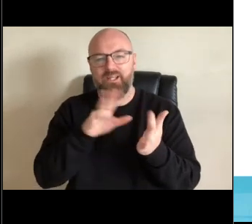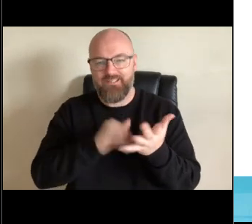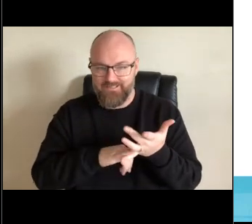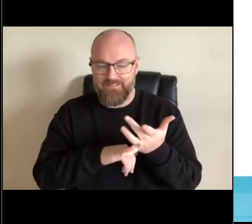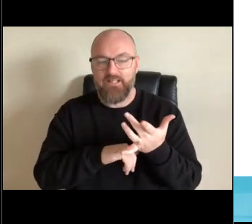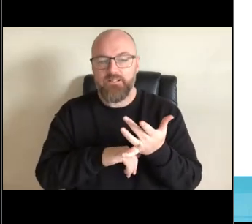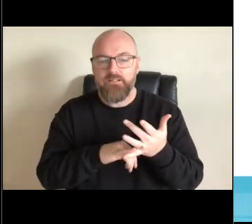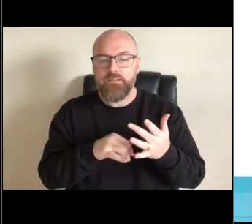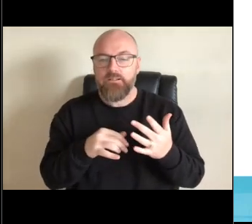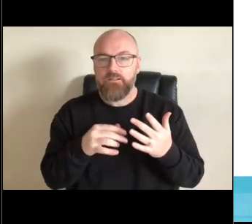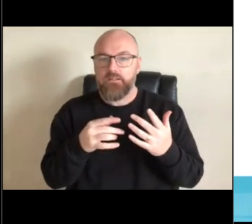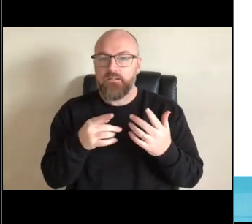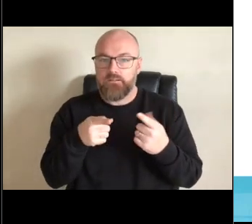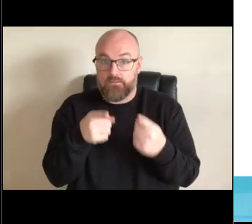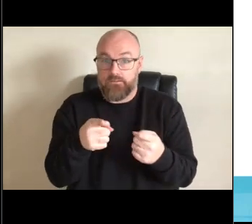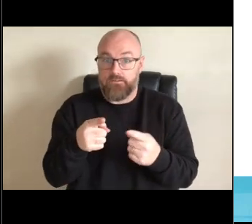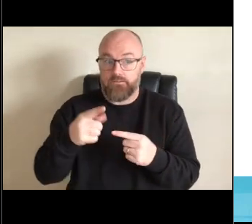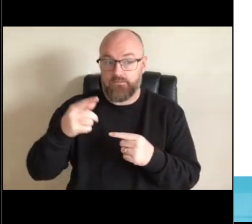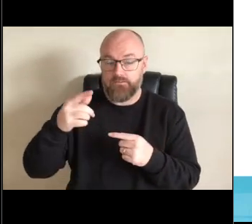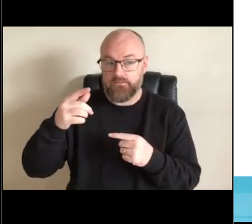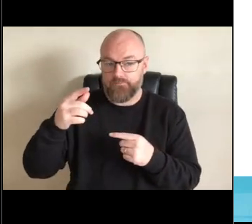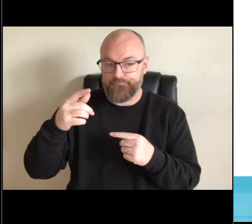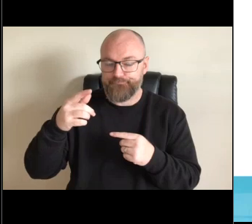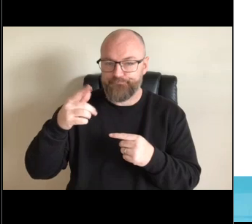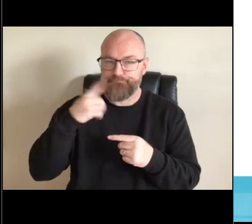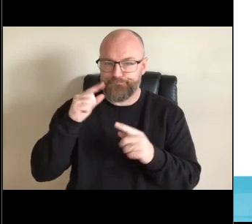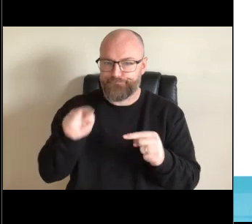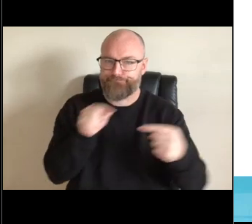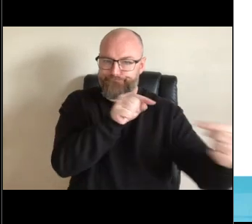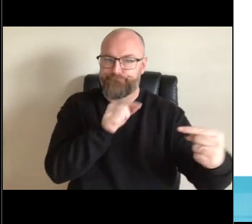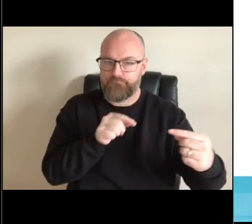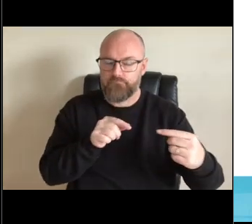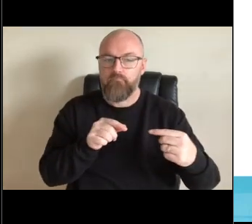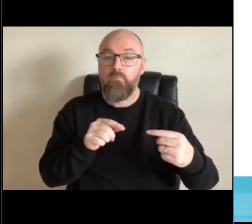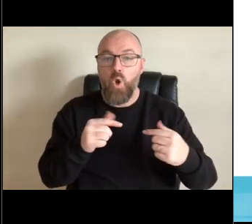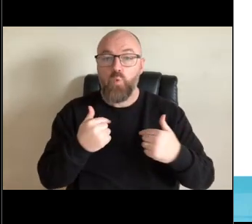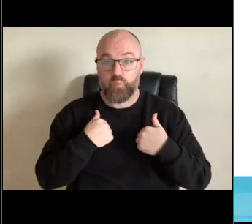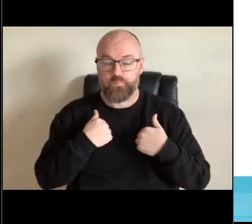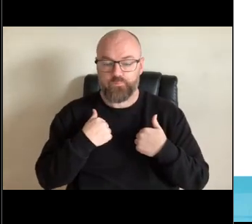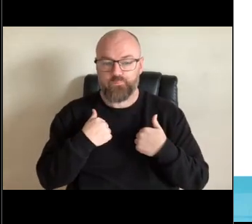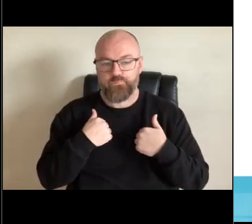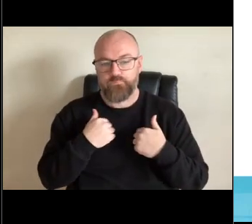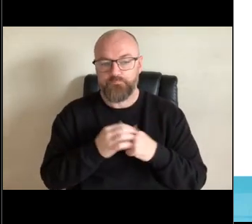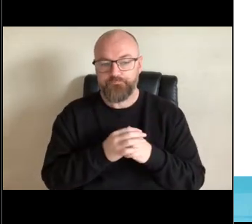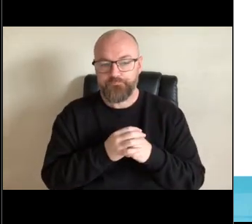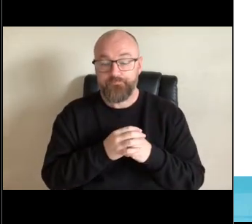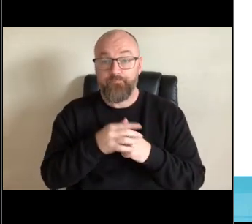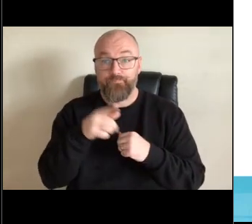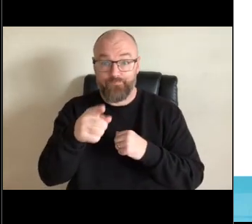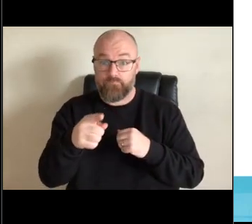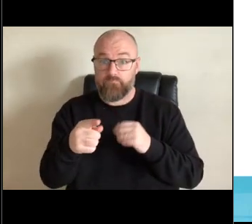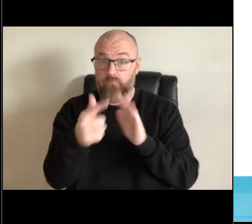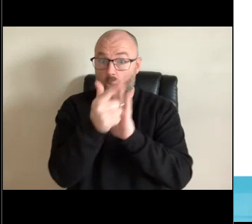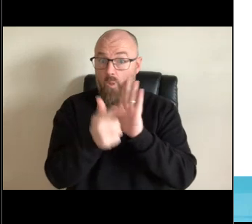people of vexatious litigant um this is the the legislation continues with that theme but